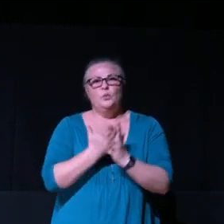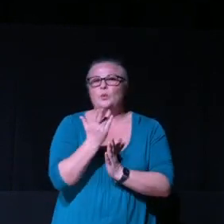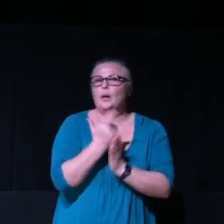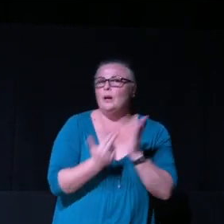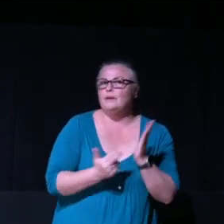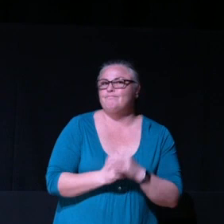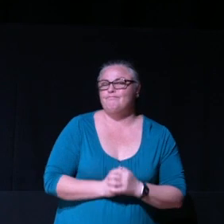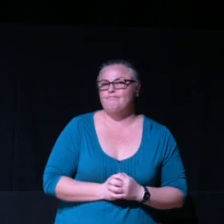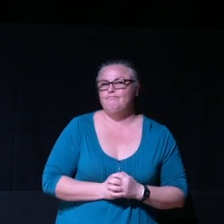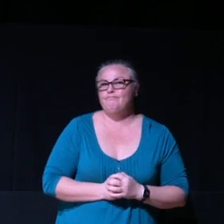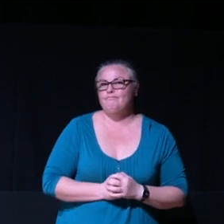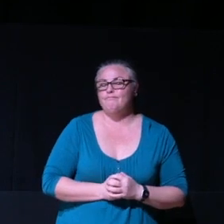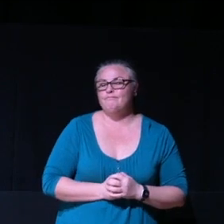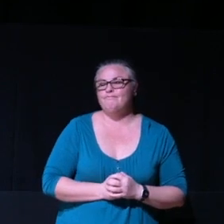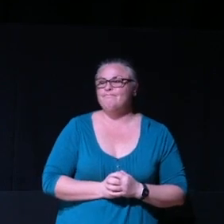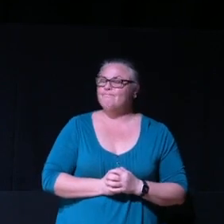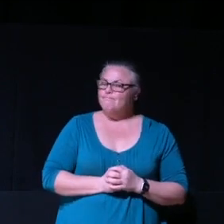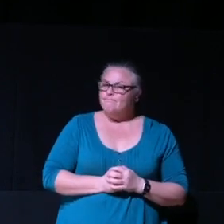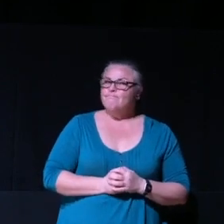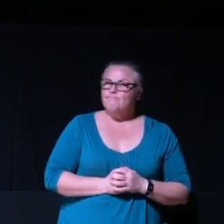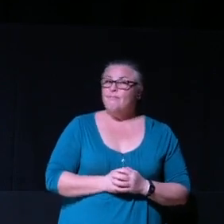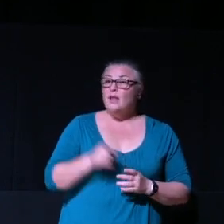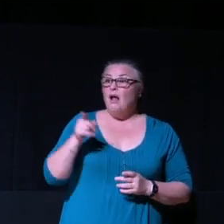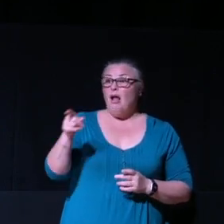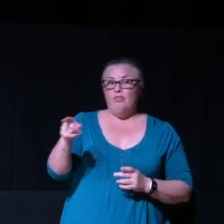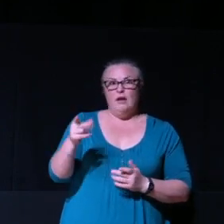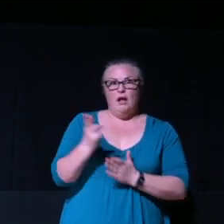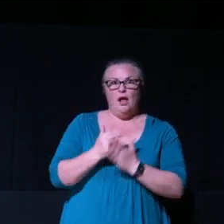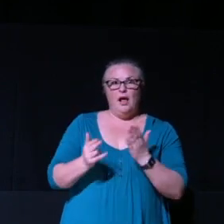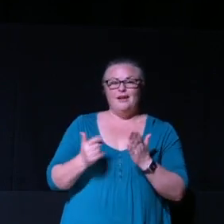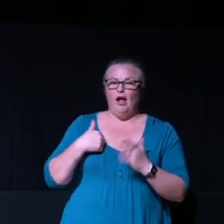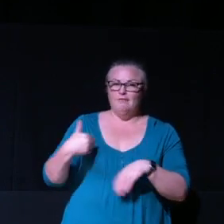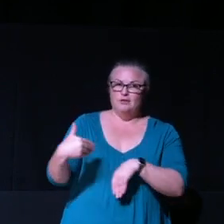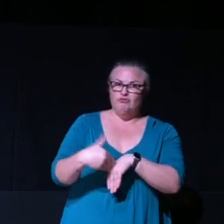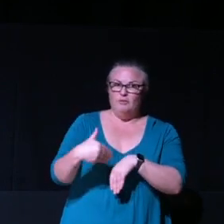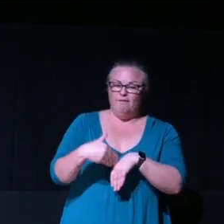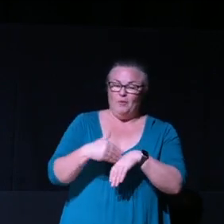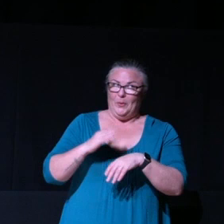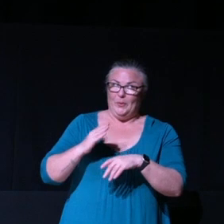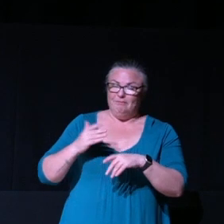I think what's strange about that work and that getting into trouble because I've got it into trouble for lots of works and some of them more so than that one